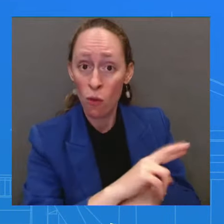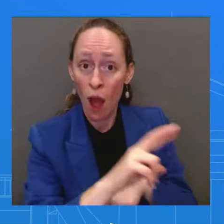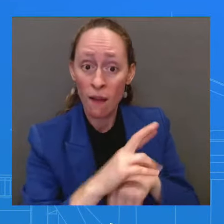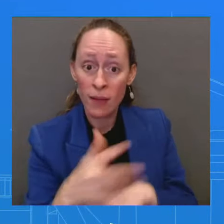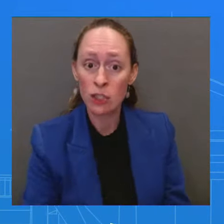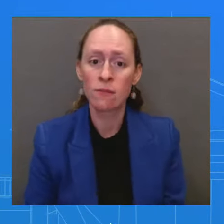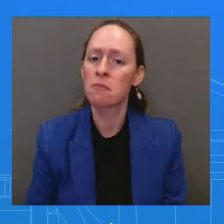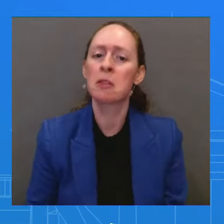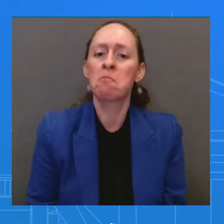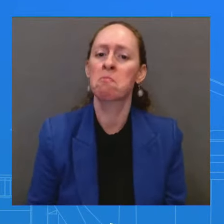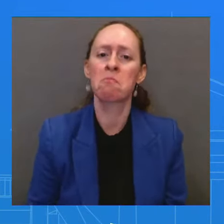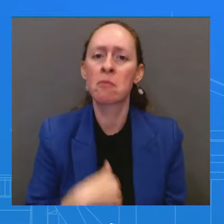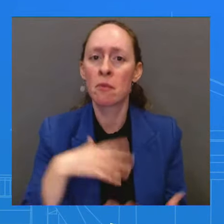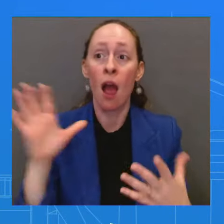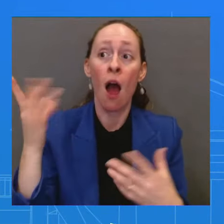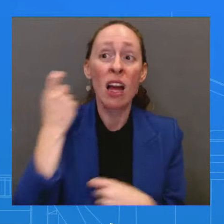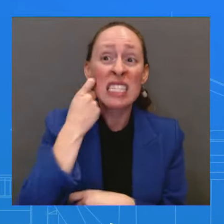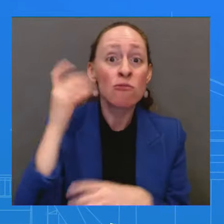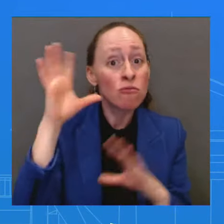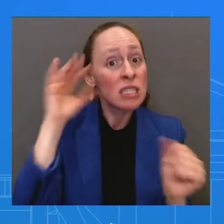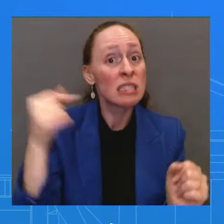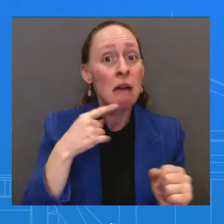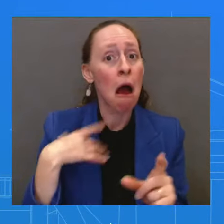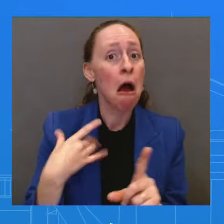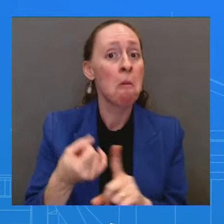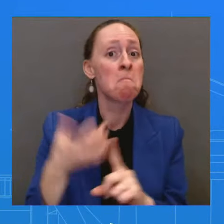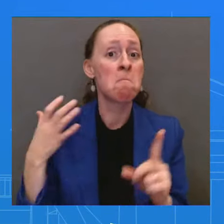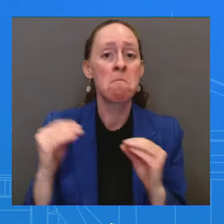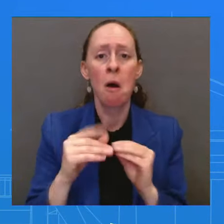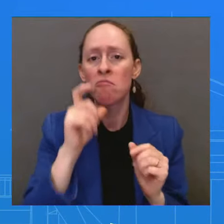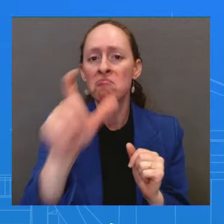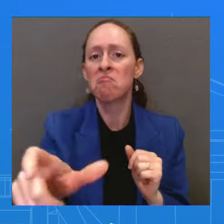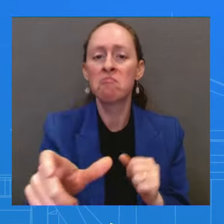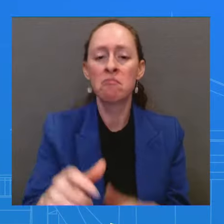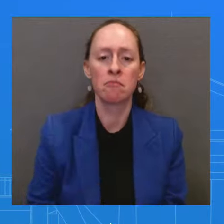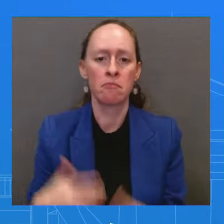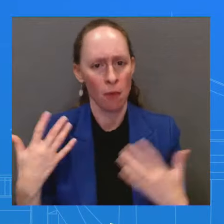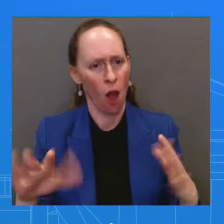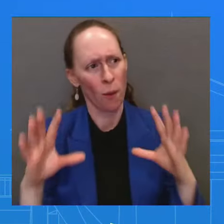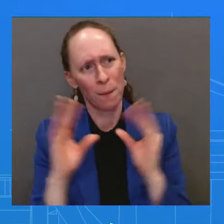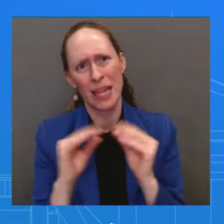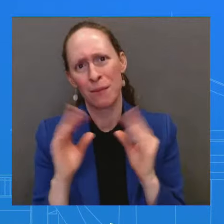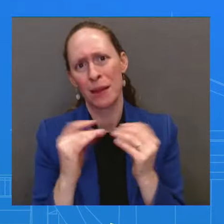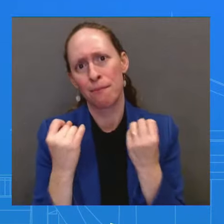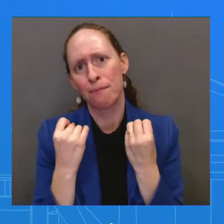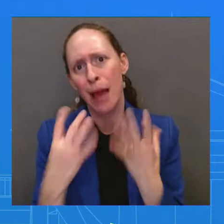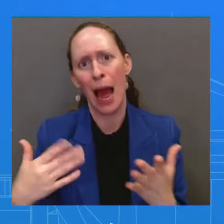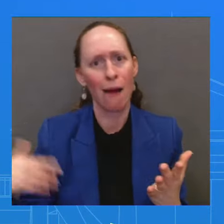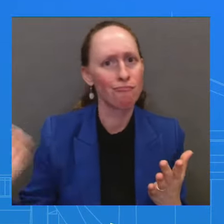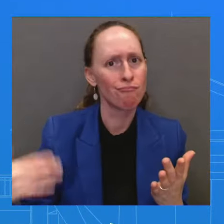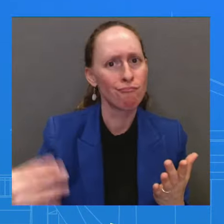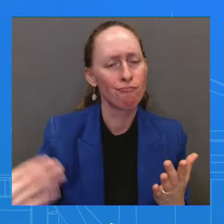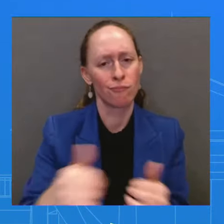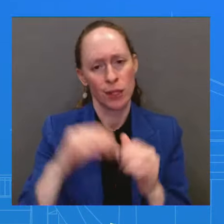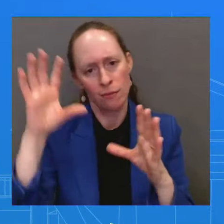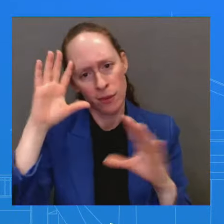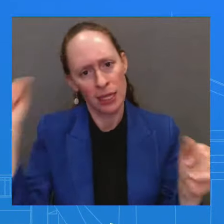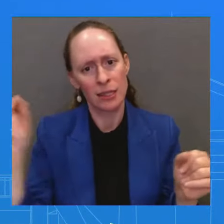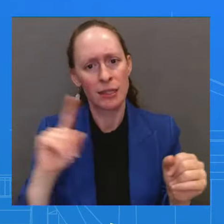with President Zelenskyy. And -- and we work very closely with his team. We talk to them very regularly. And just don't have anything to share beyond that.